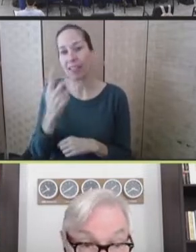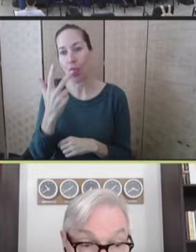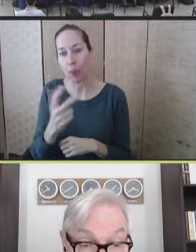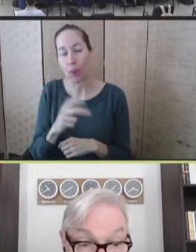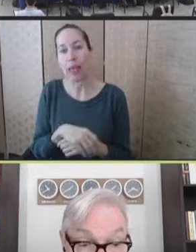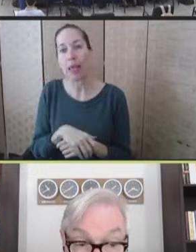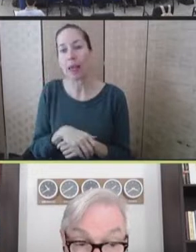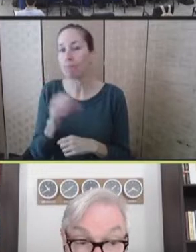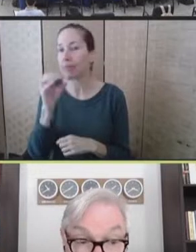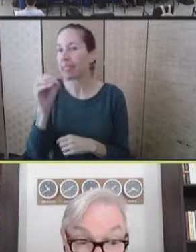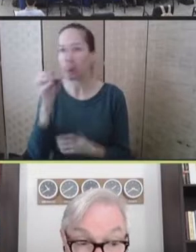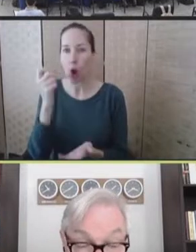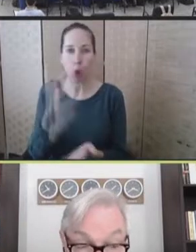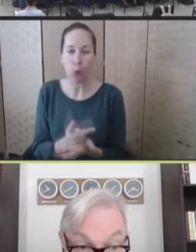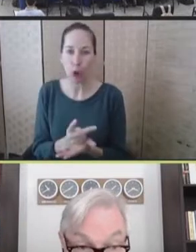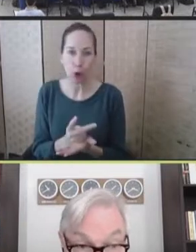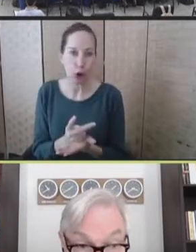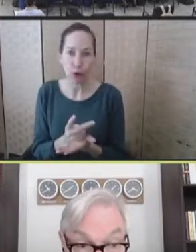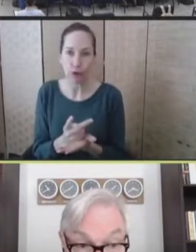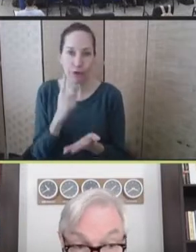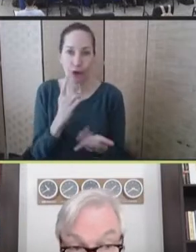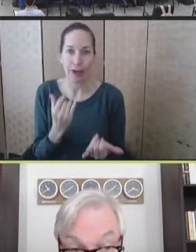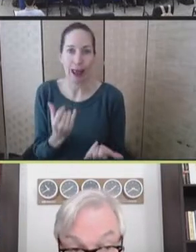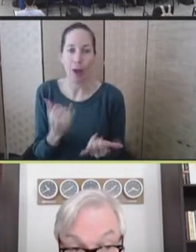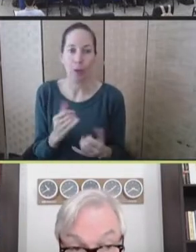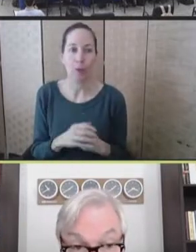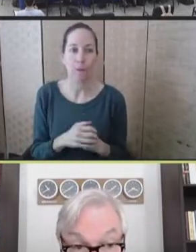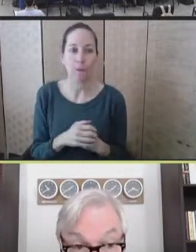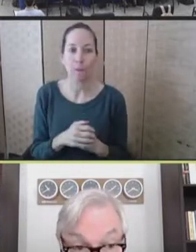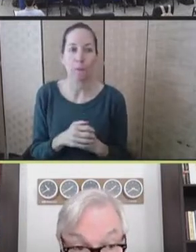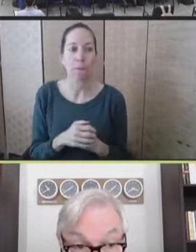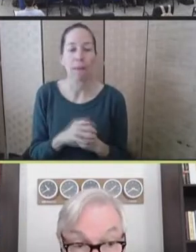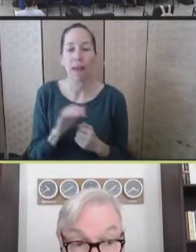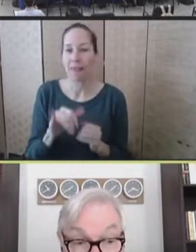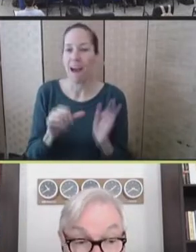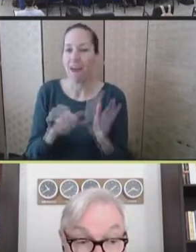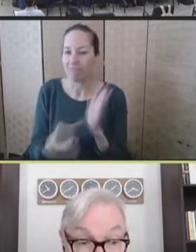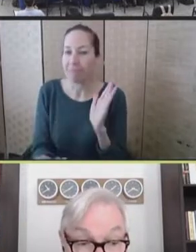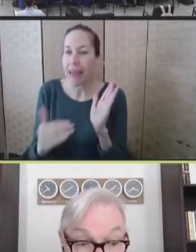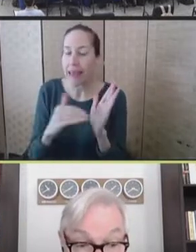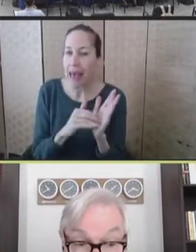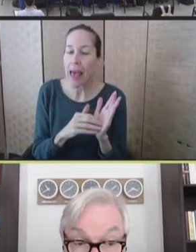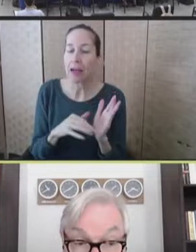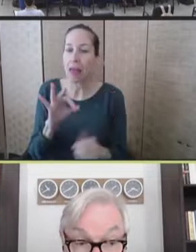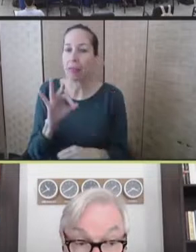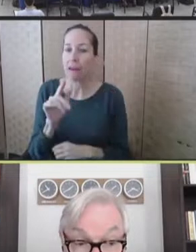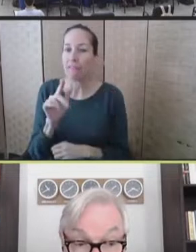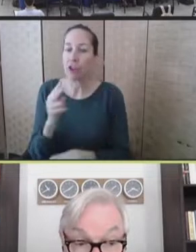Again, it's just to reemphasize universal influenza vaccines are the novel vaccine candidates